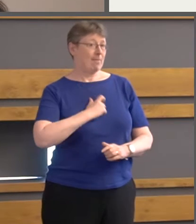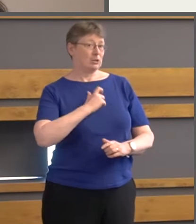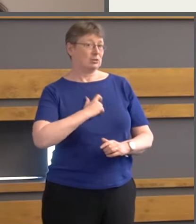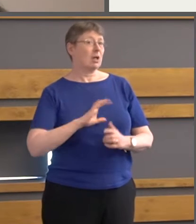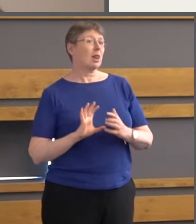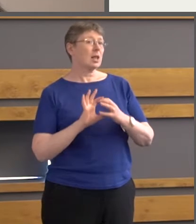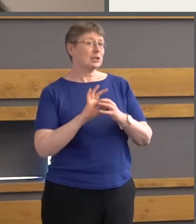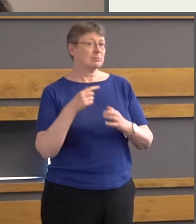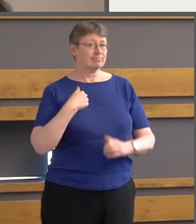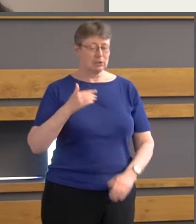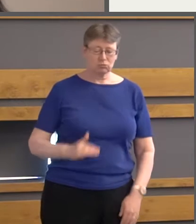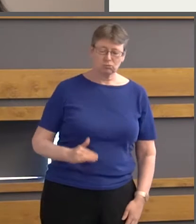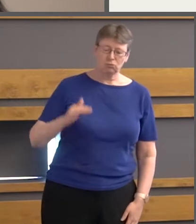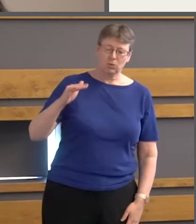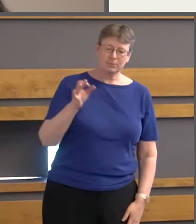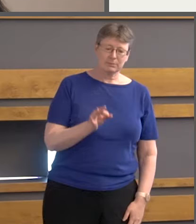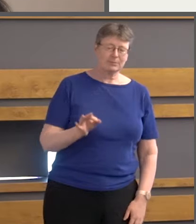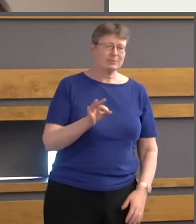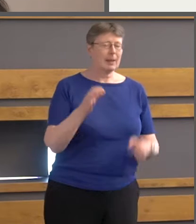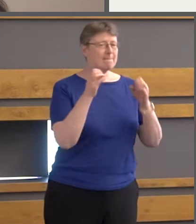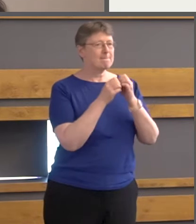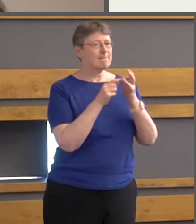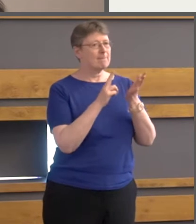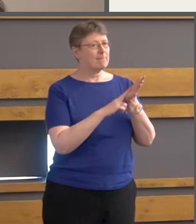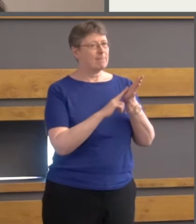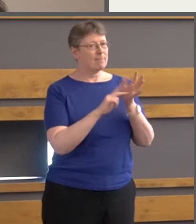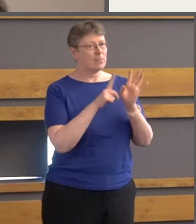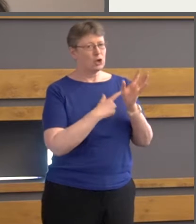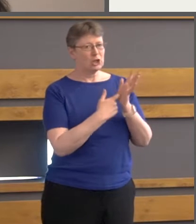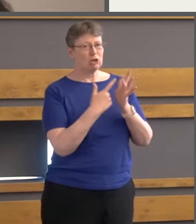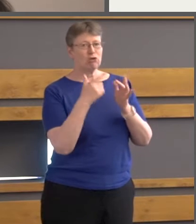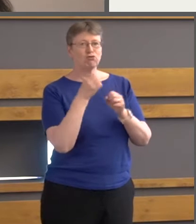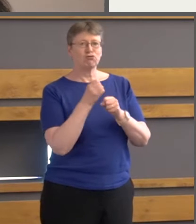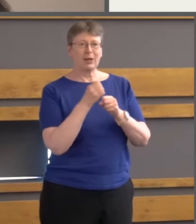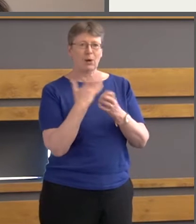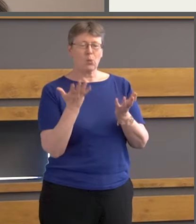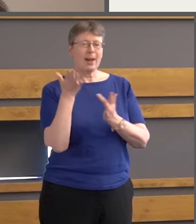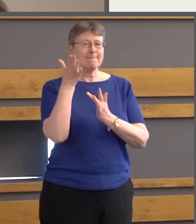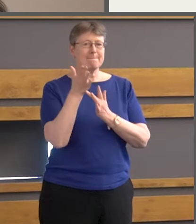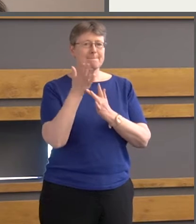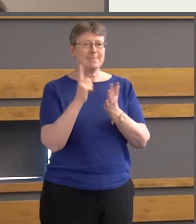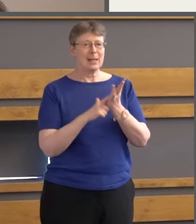I grew up in a small town called Bonnyrigg in Midlothian, which is one of the smallest council areas in Scotland,